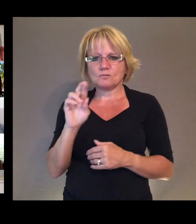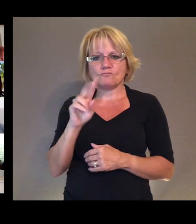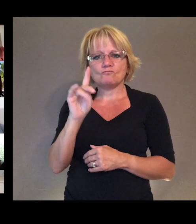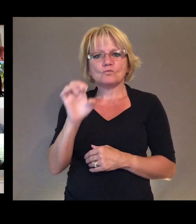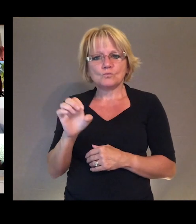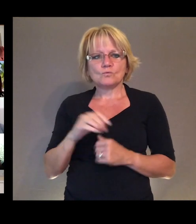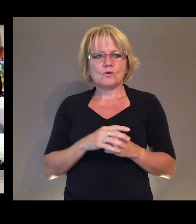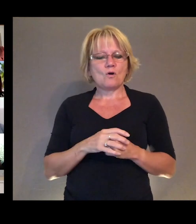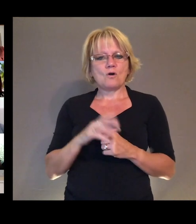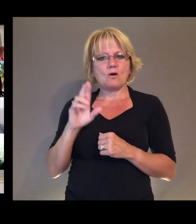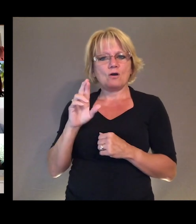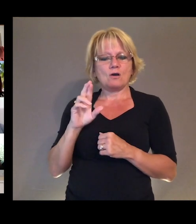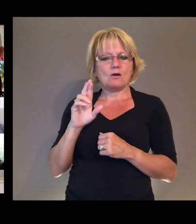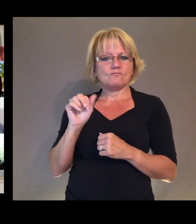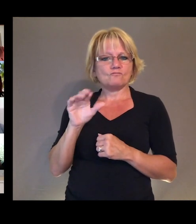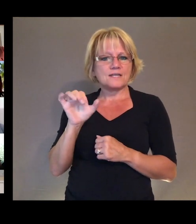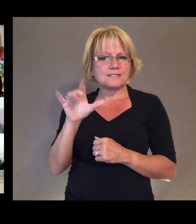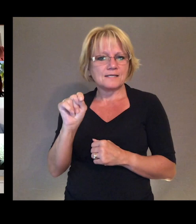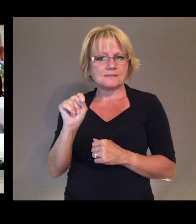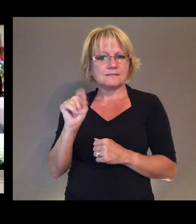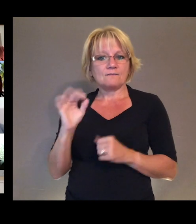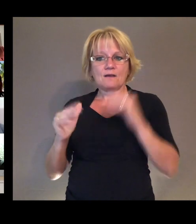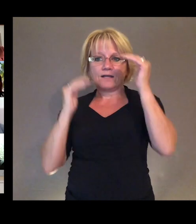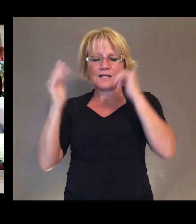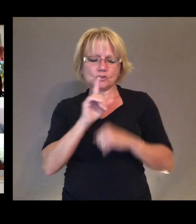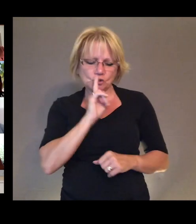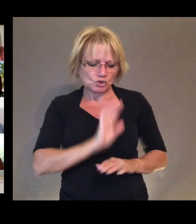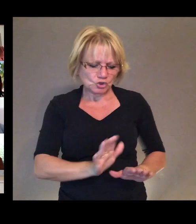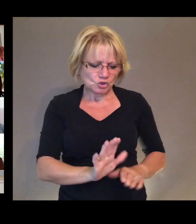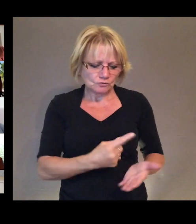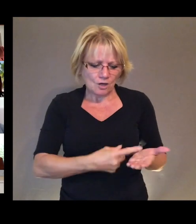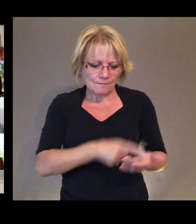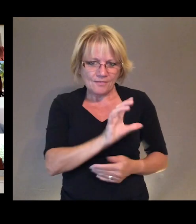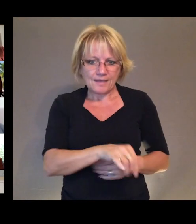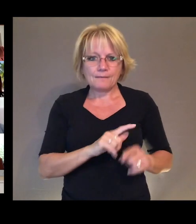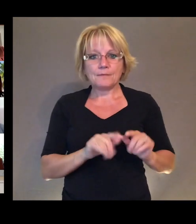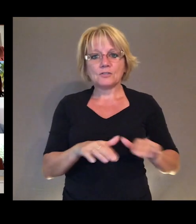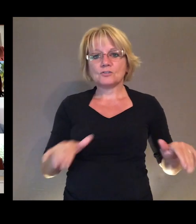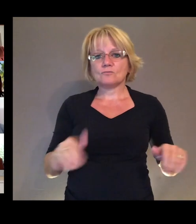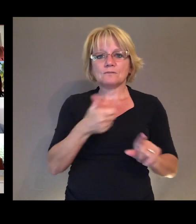just the adult who's advising them, but it's not. You know, children are not colorblind students